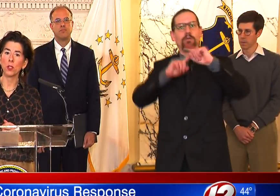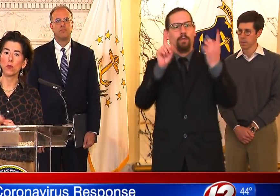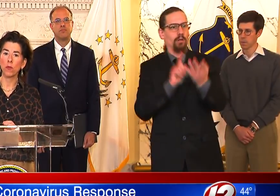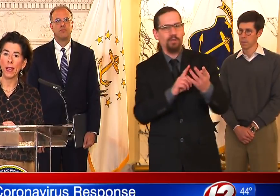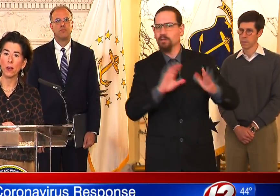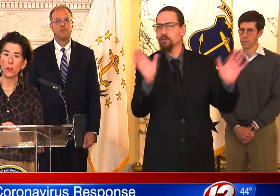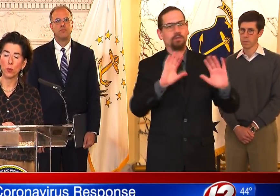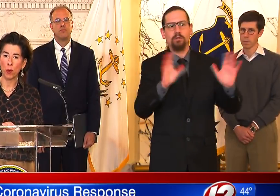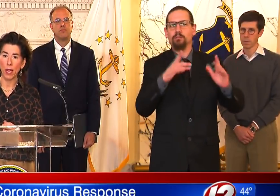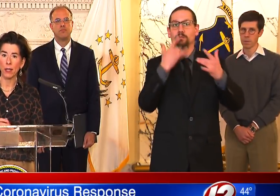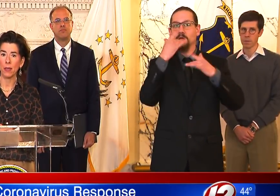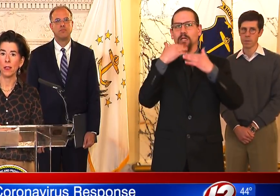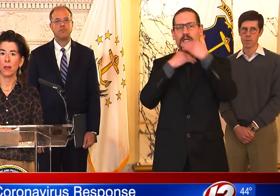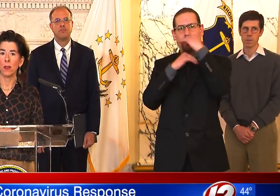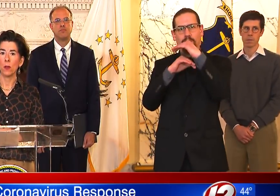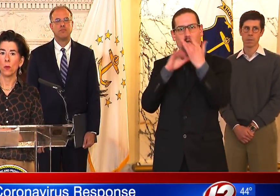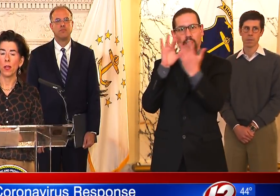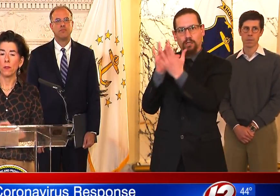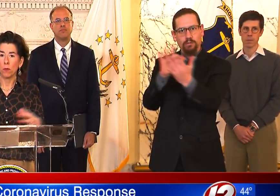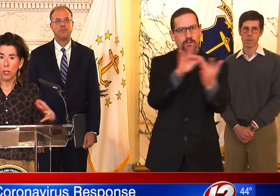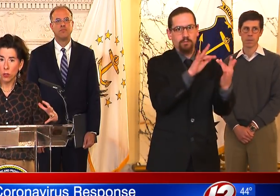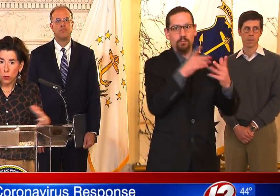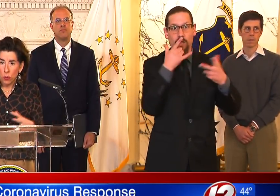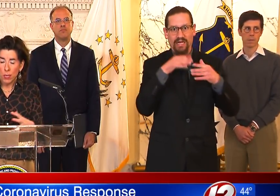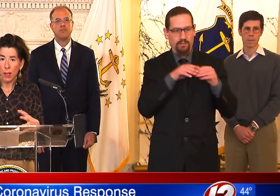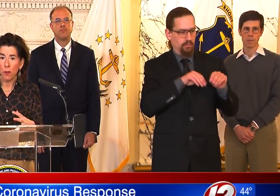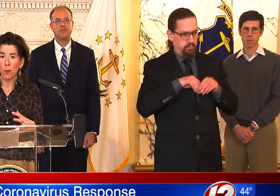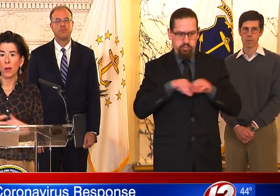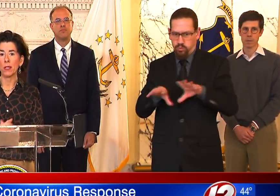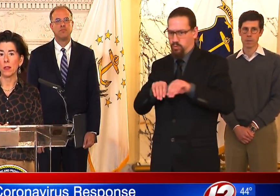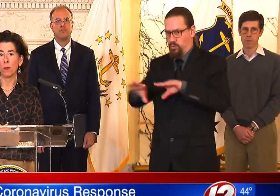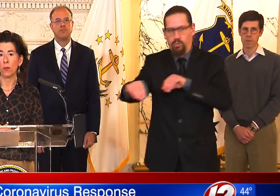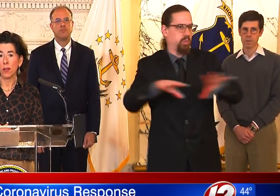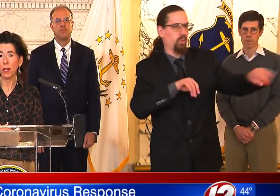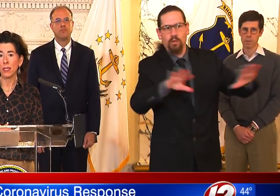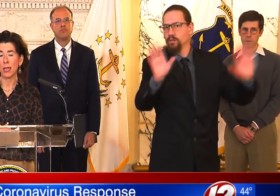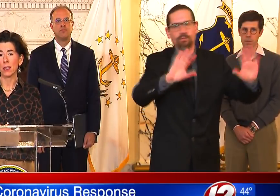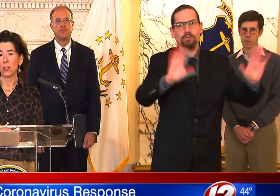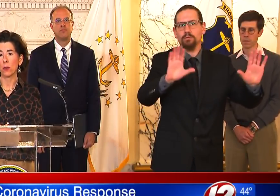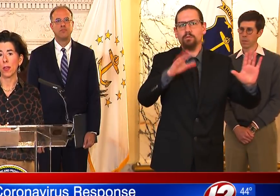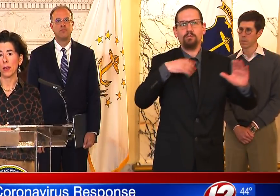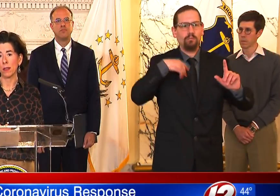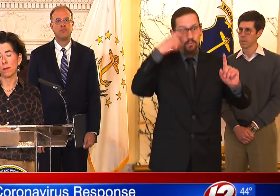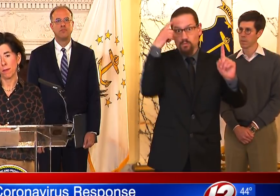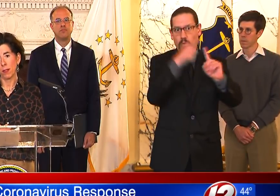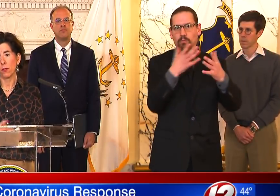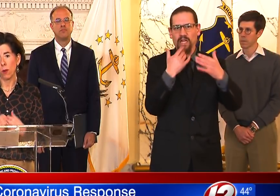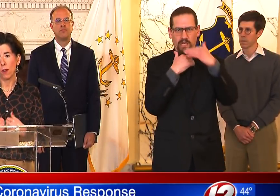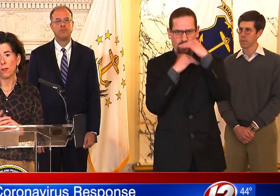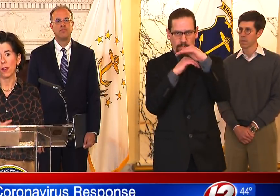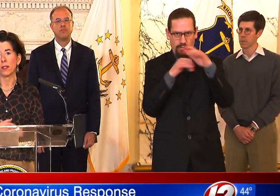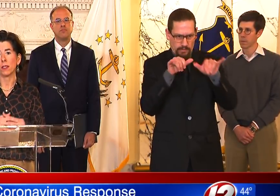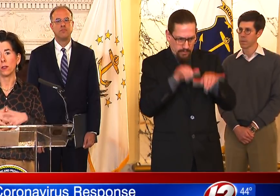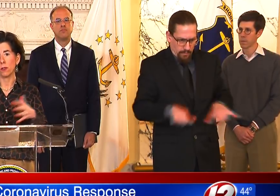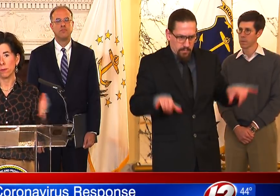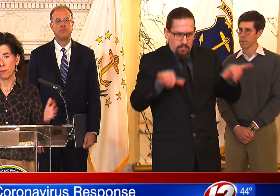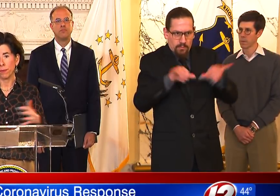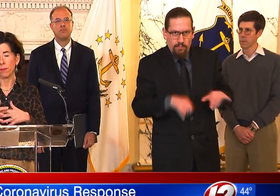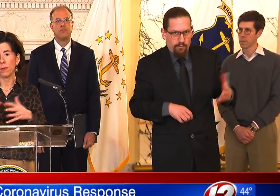CONTACT'S. CONTACTS.